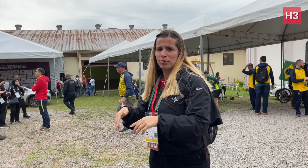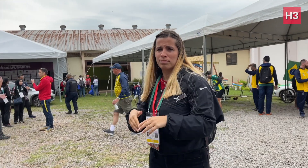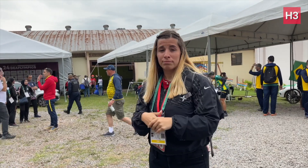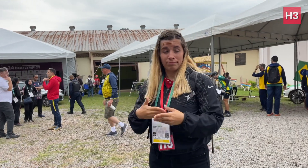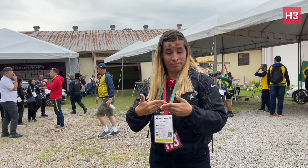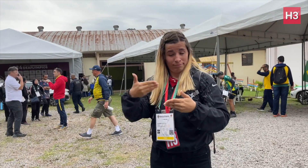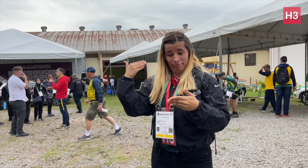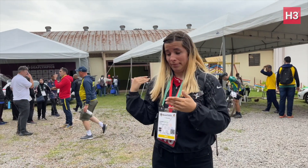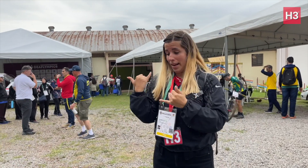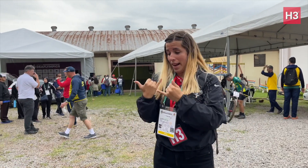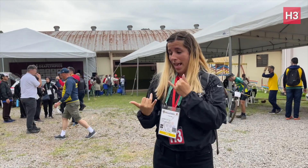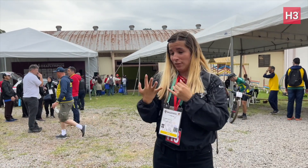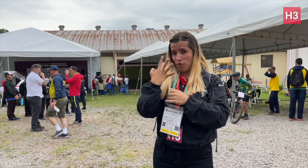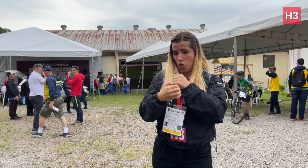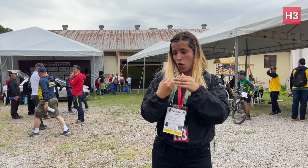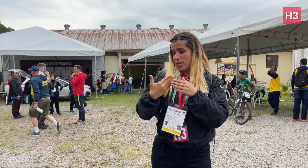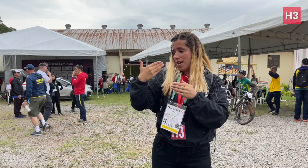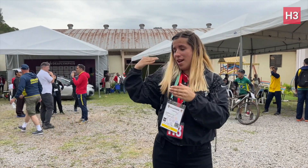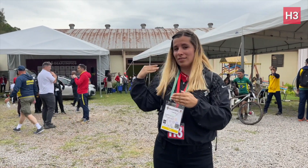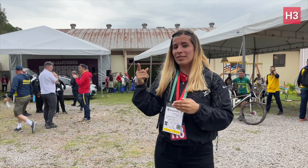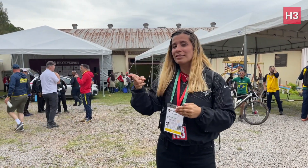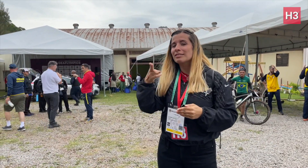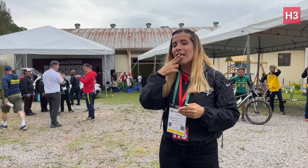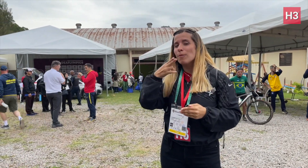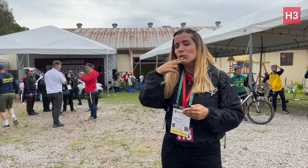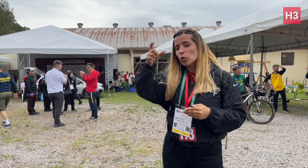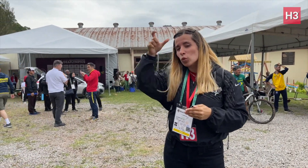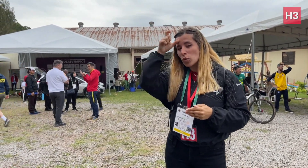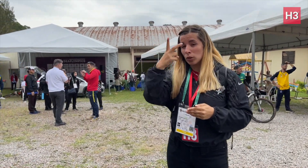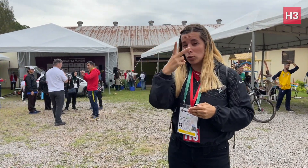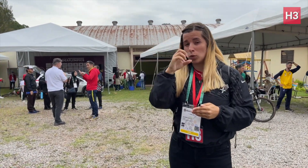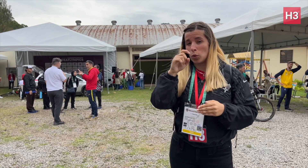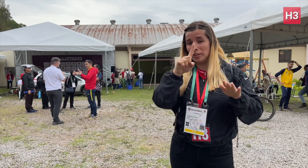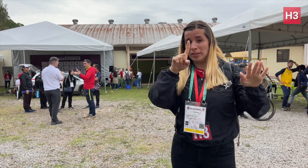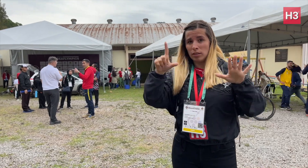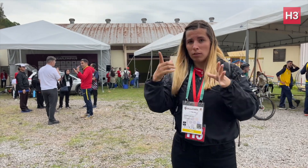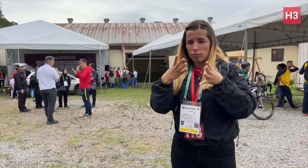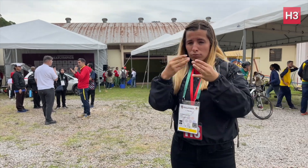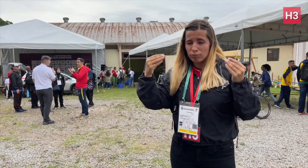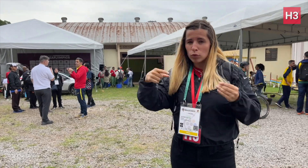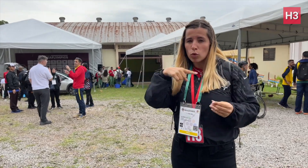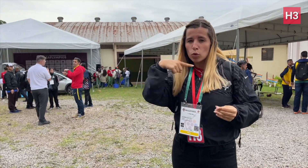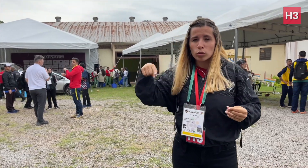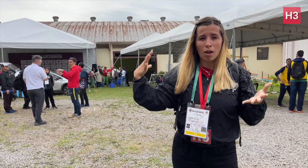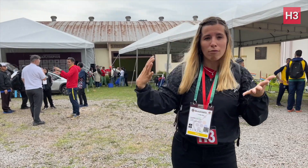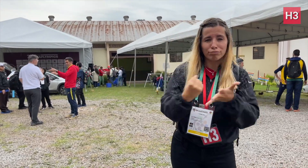Previously in the 2017 Deaflympics in Samsun, many Russians swept up the medals at the MTB event, but Russia is banned from participating